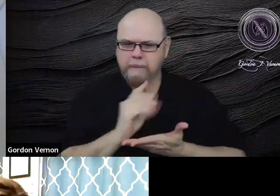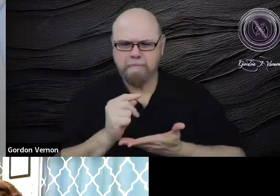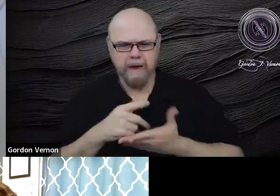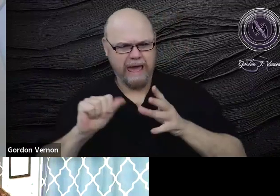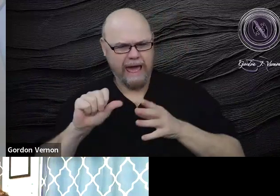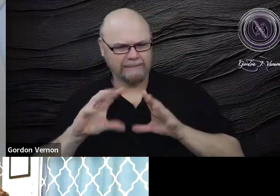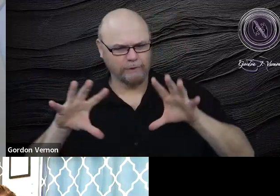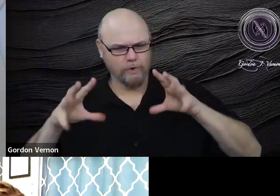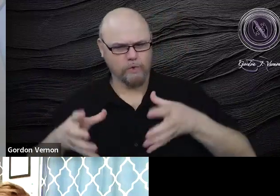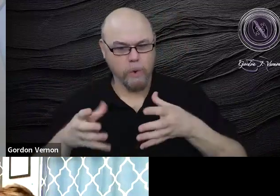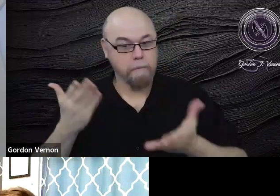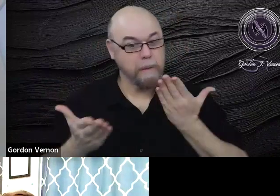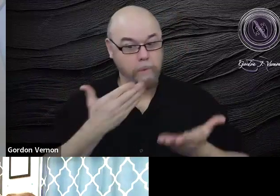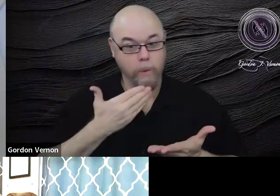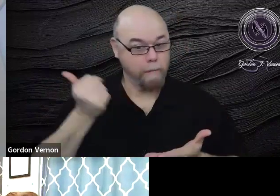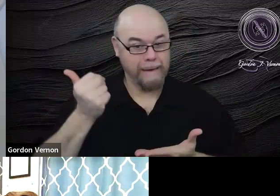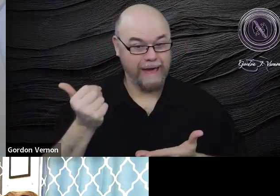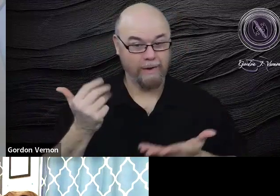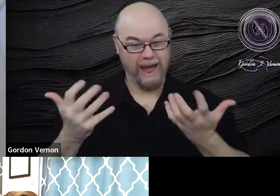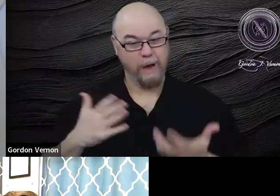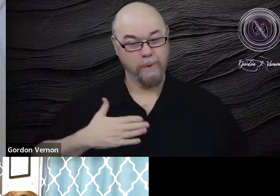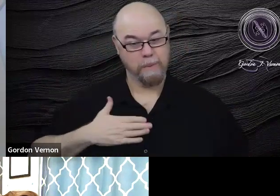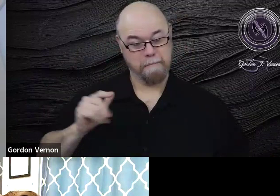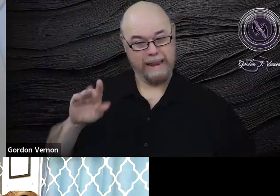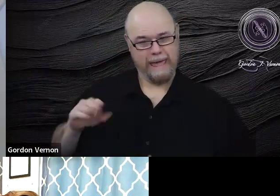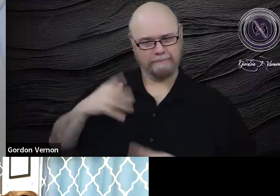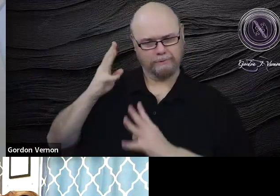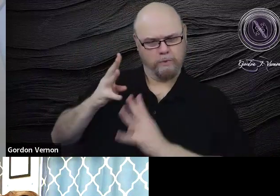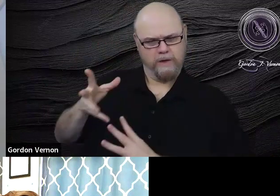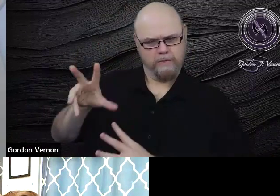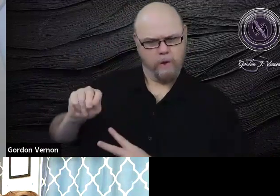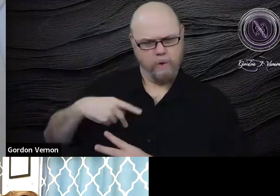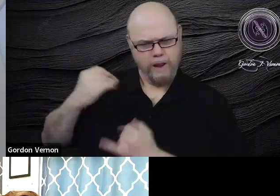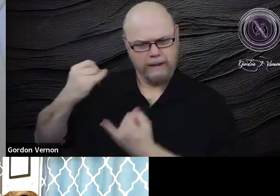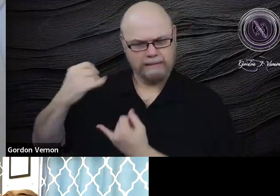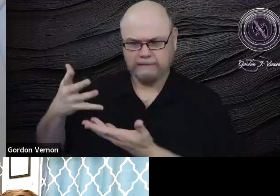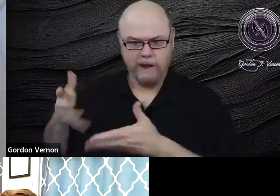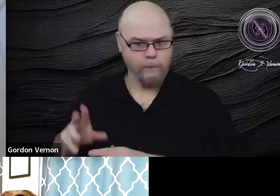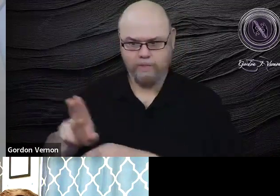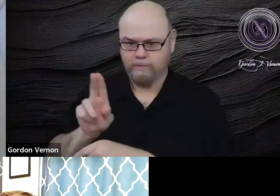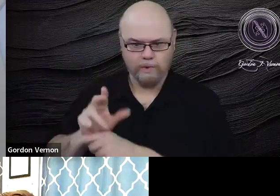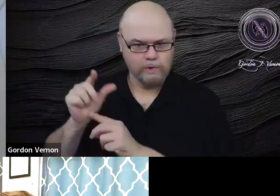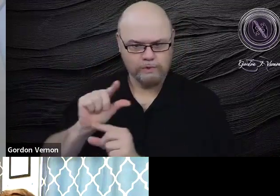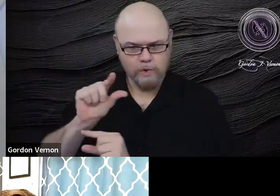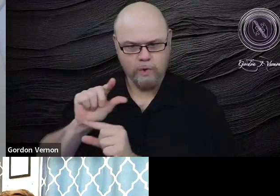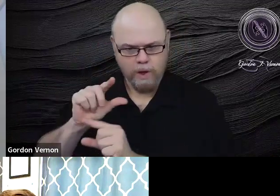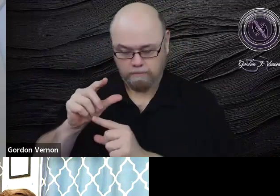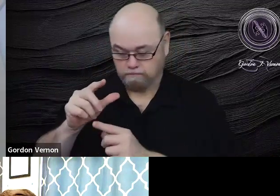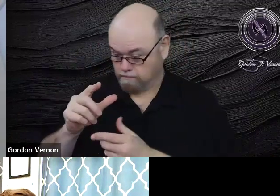have objective and subjective tests of hearing a noise. The objective test is our digit triple test shown here